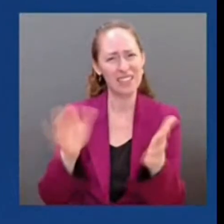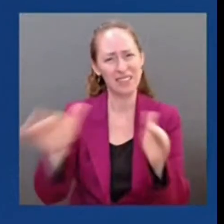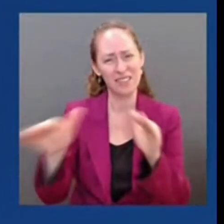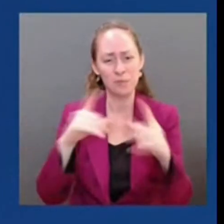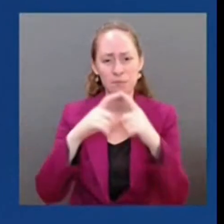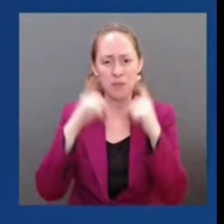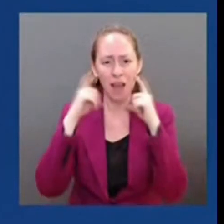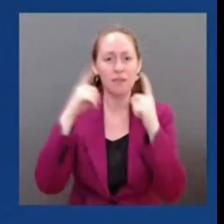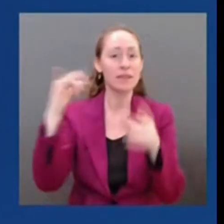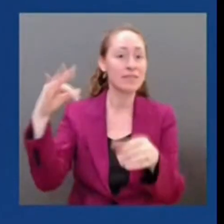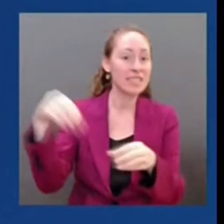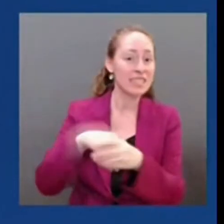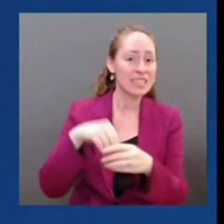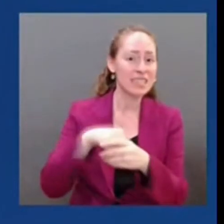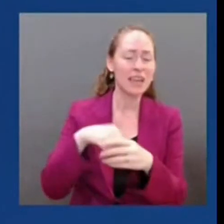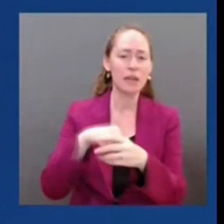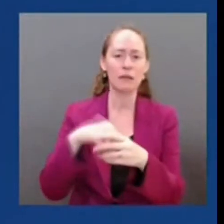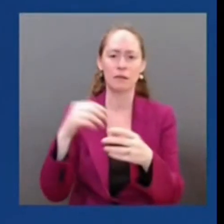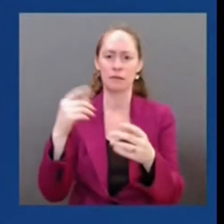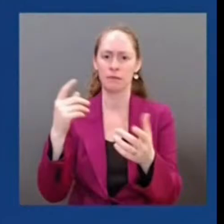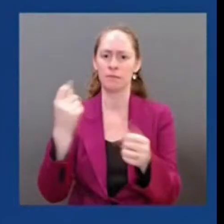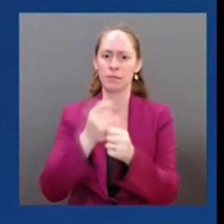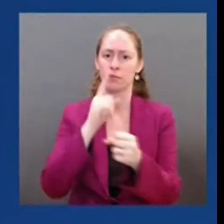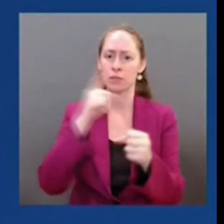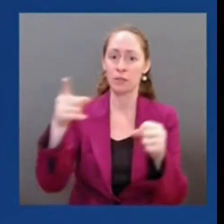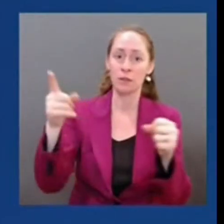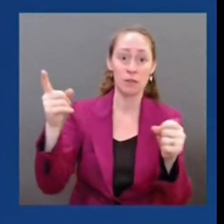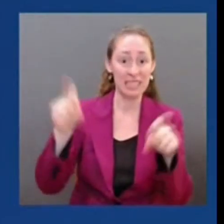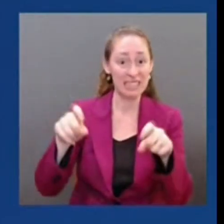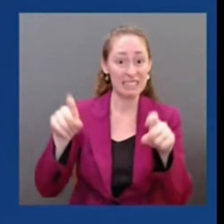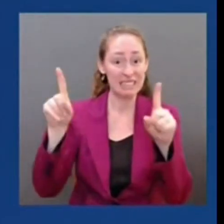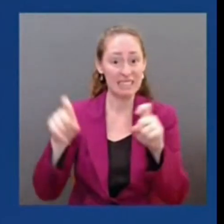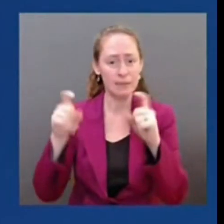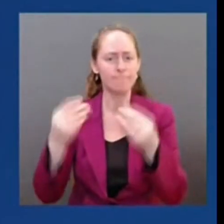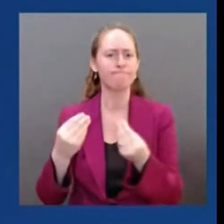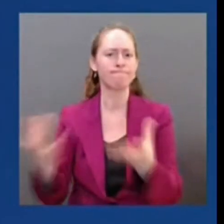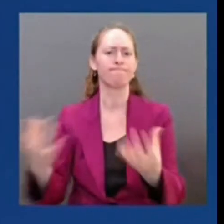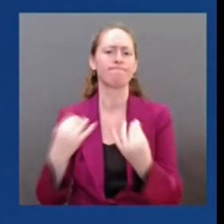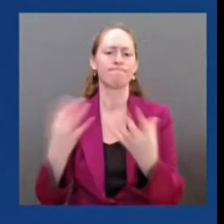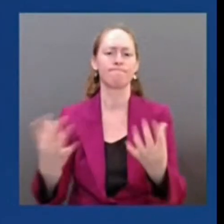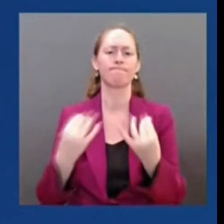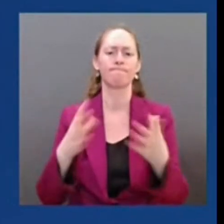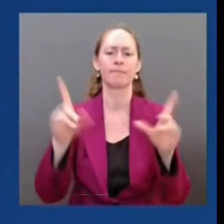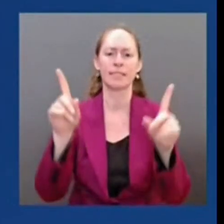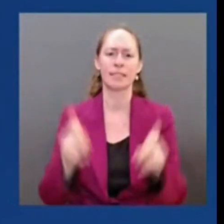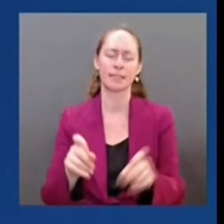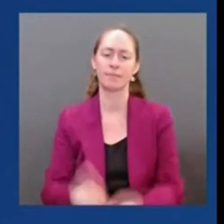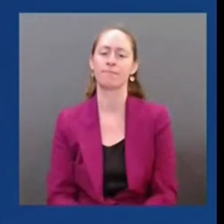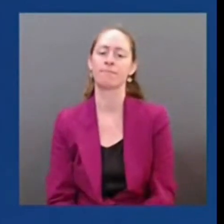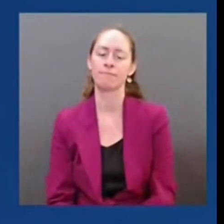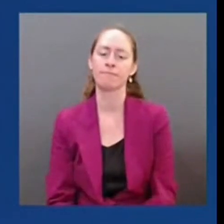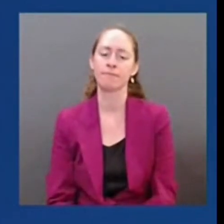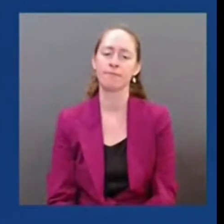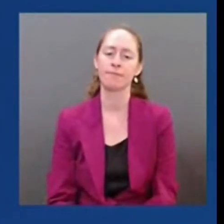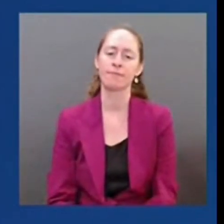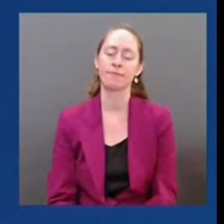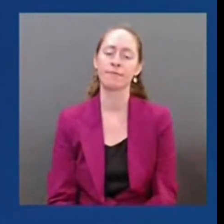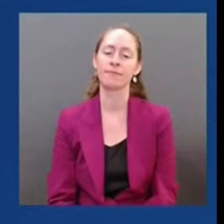STRATEGIES LIKE MASKING AND PUBLIC INDOOR SETTINGS AND INCREASING ACCESS TO TESTING